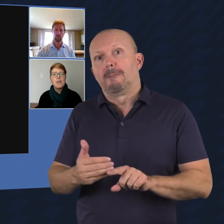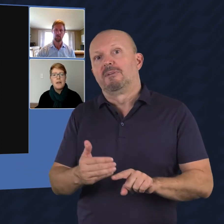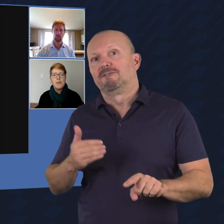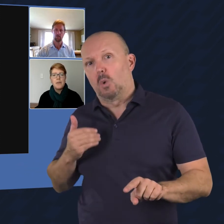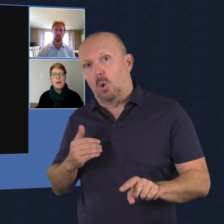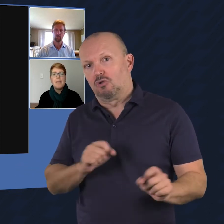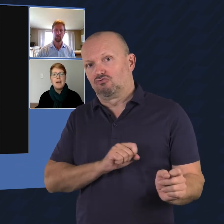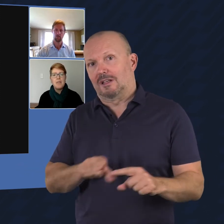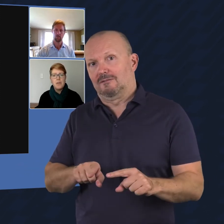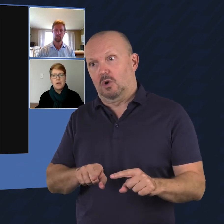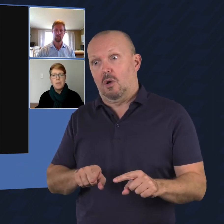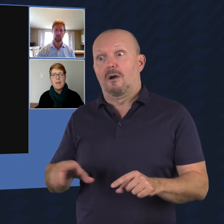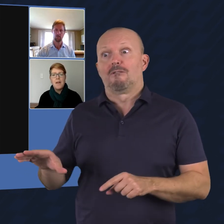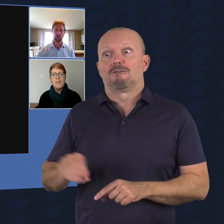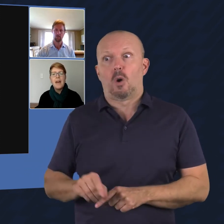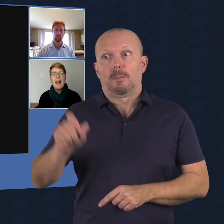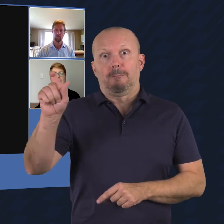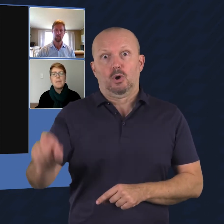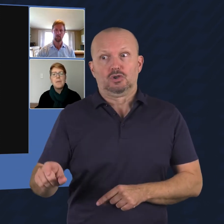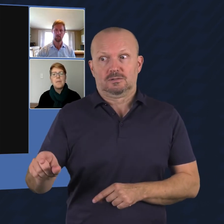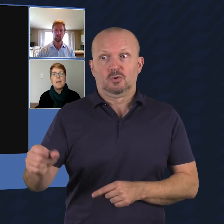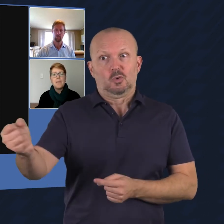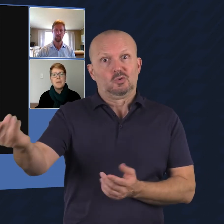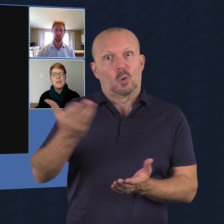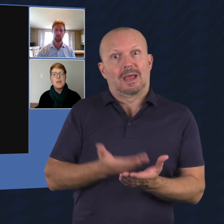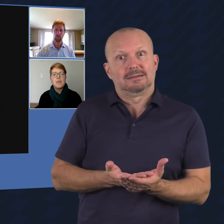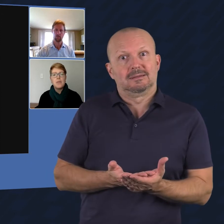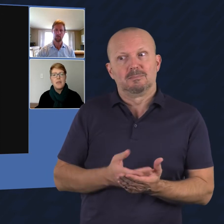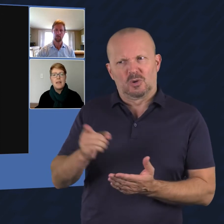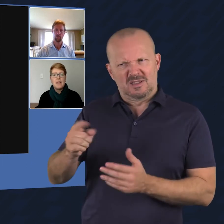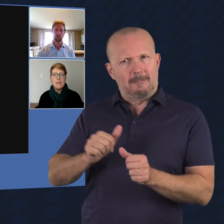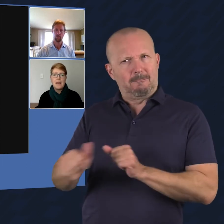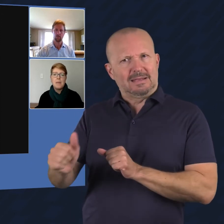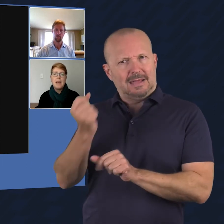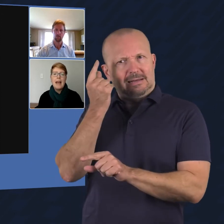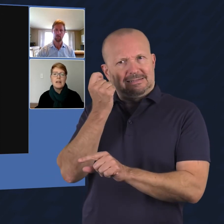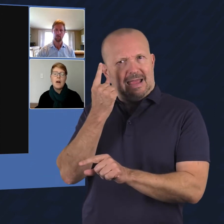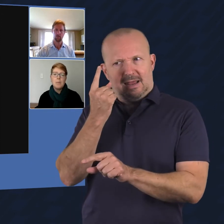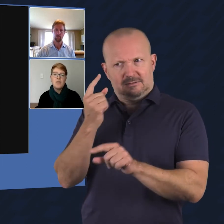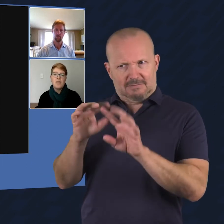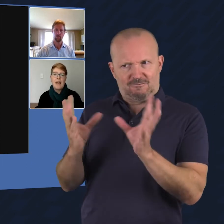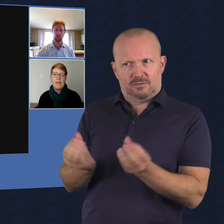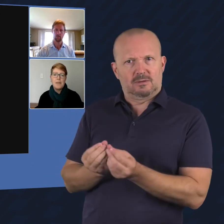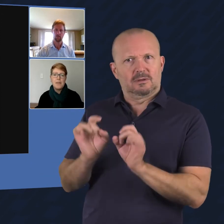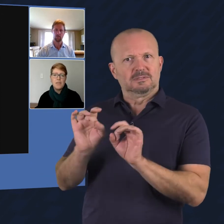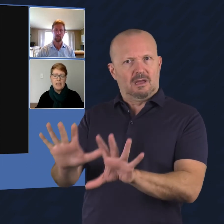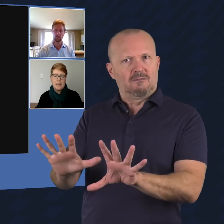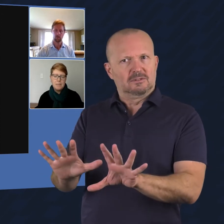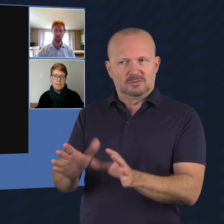transfer and by the donor himself as the person best placed to understand his setup and accomplish the task efficiently.